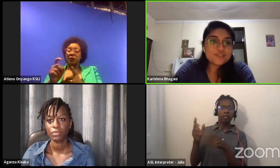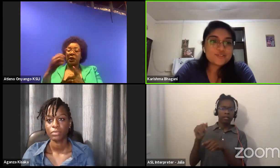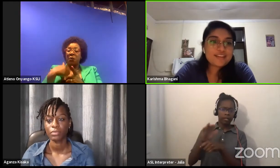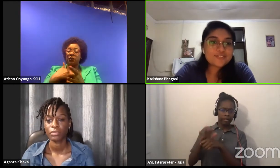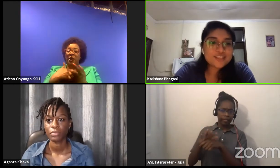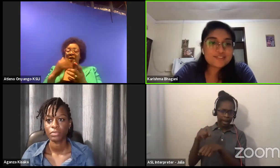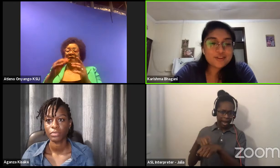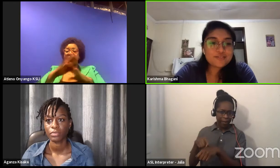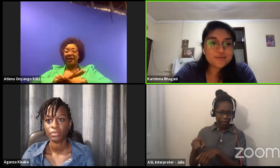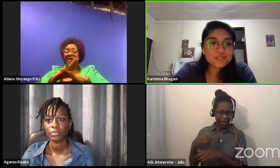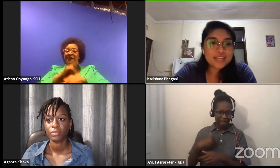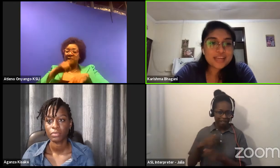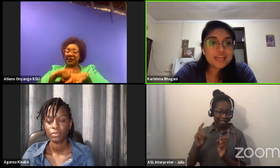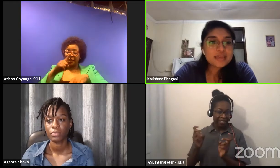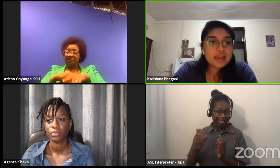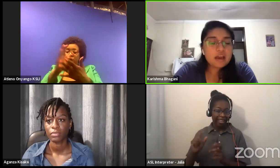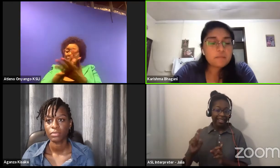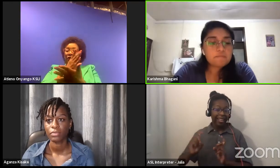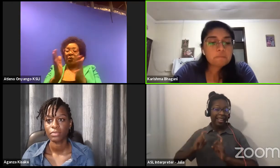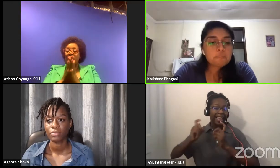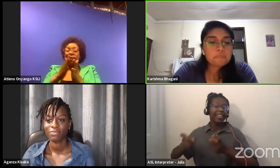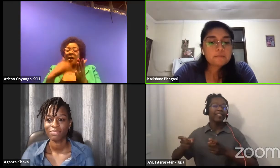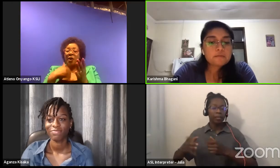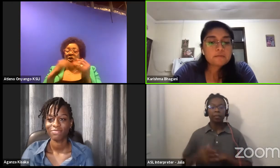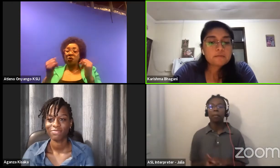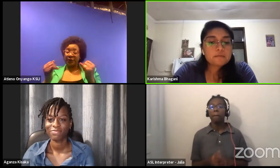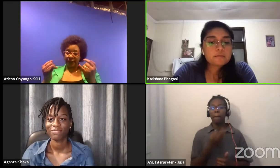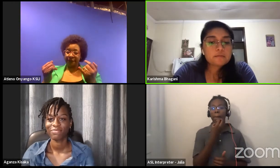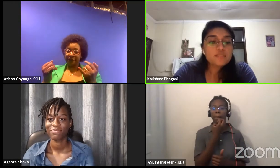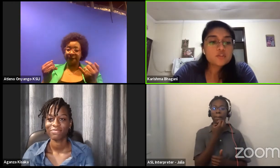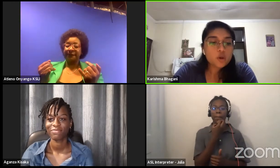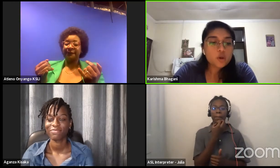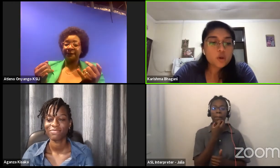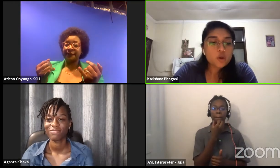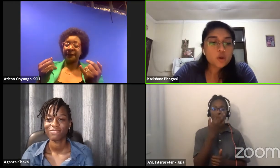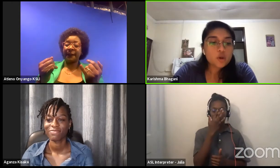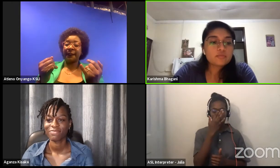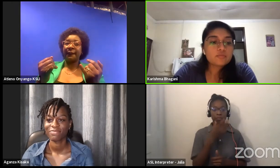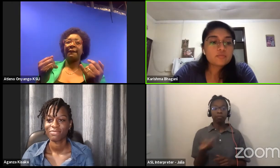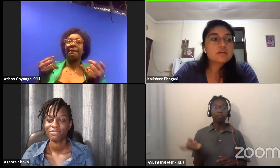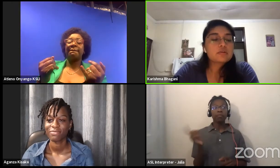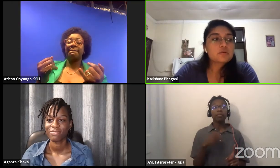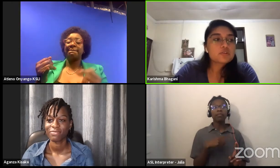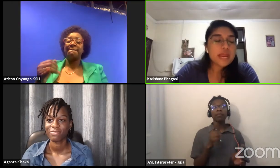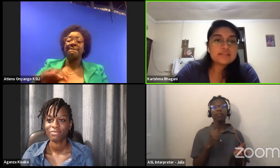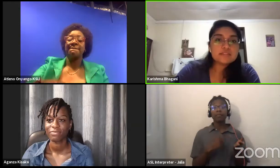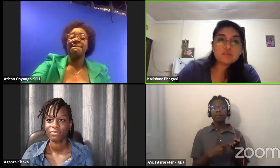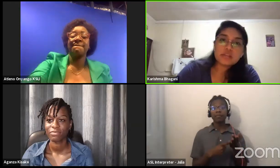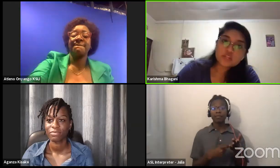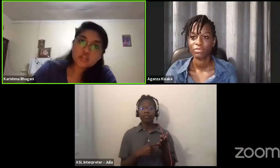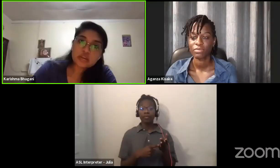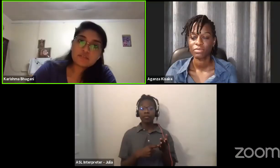that you have to share with our viewers today. On the topic of creative stimulation